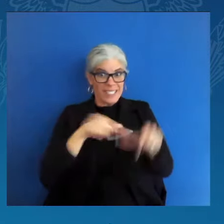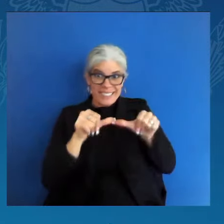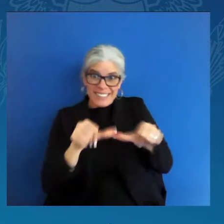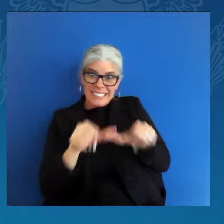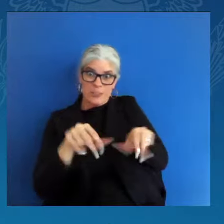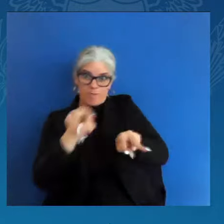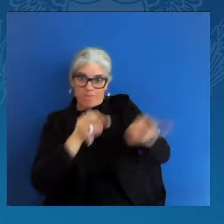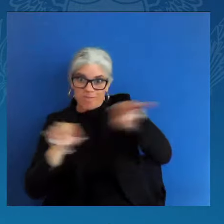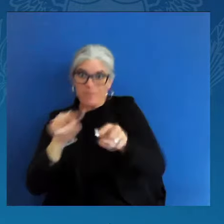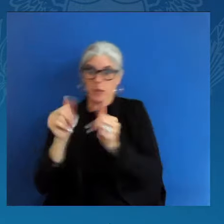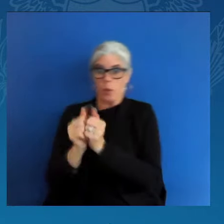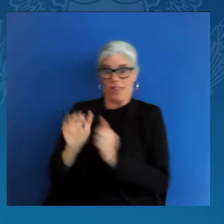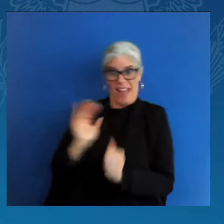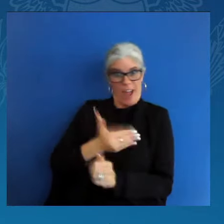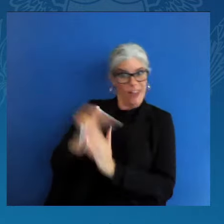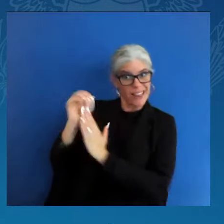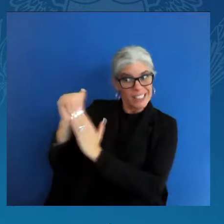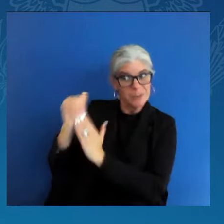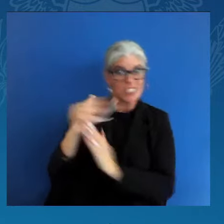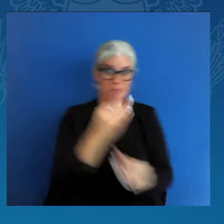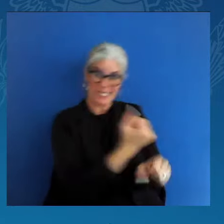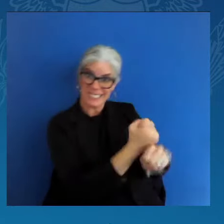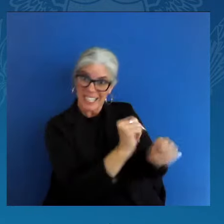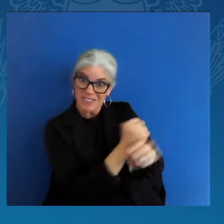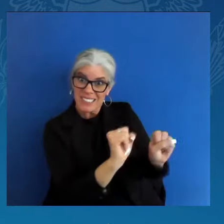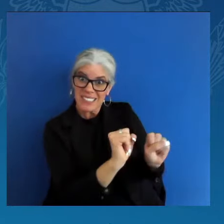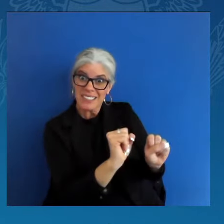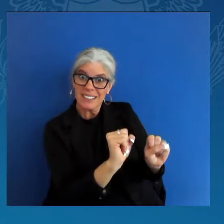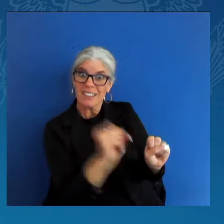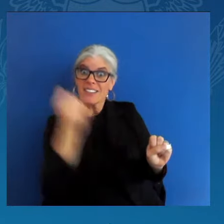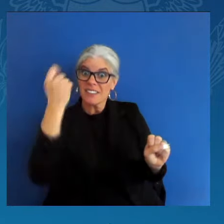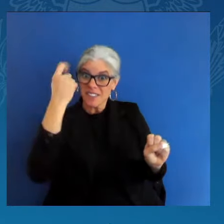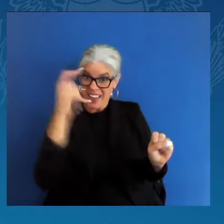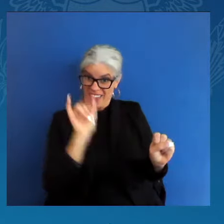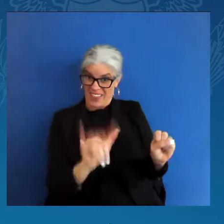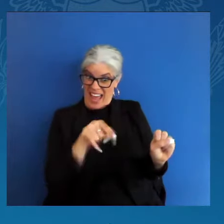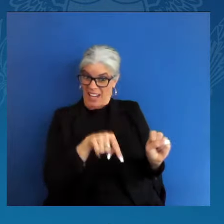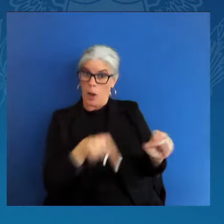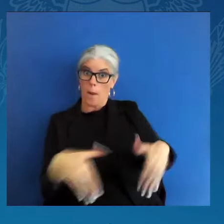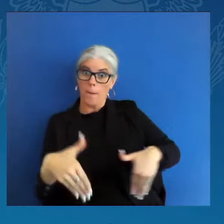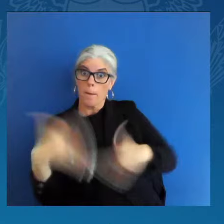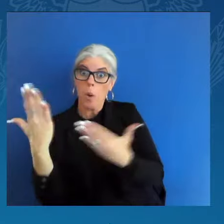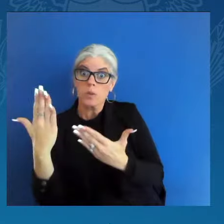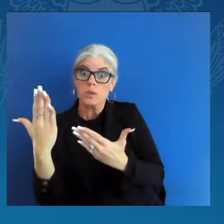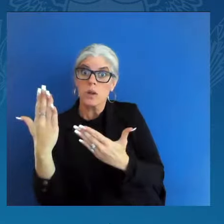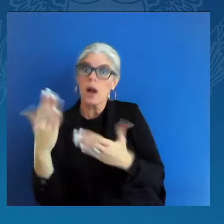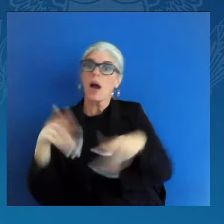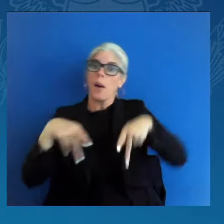This proposal supplements existing DOT authorities to ensure continued safe operations of space launches,